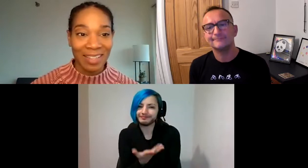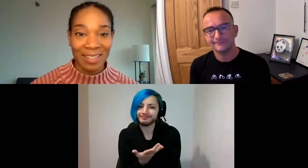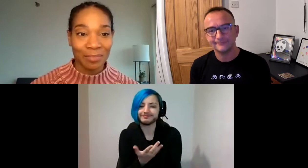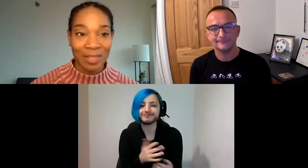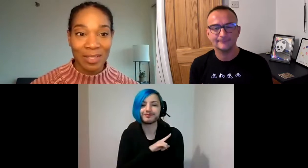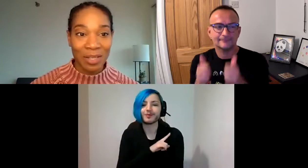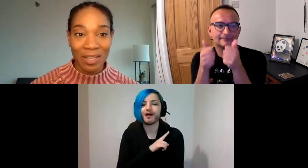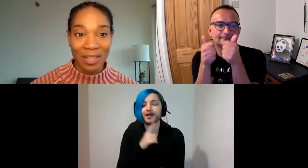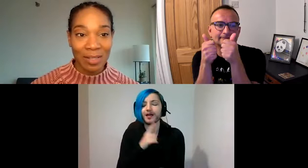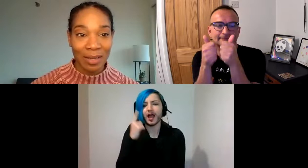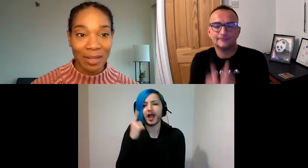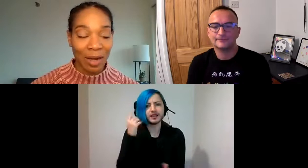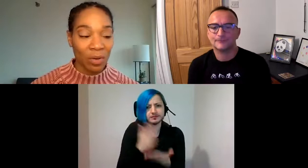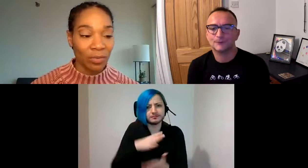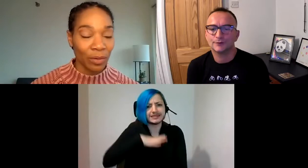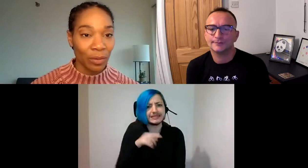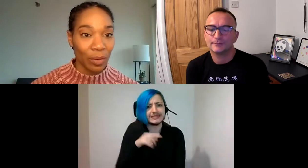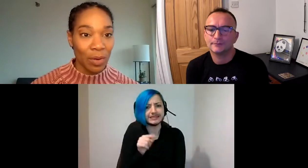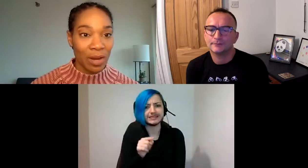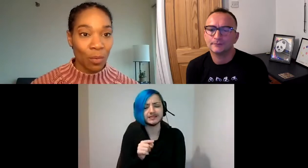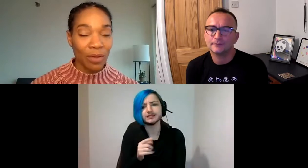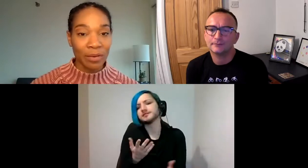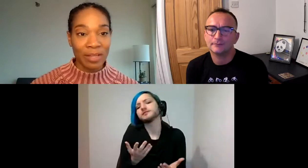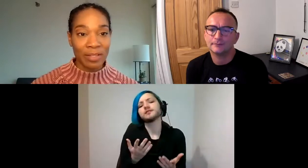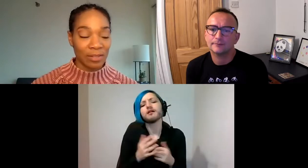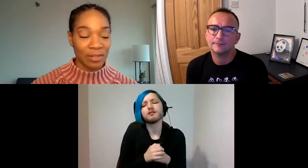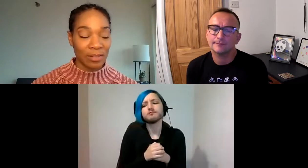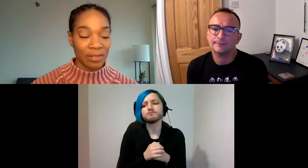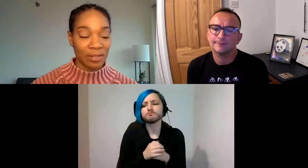I don't have a lot but I will science, or even if it’s